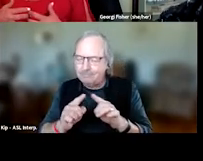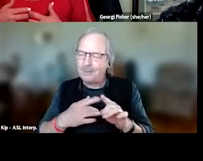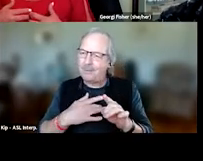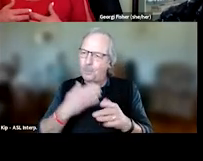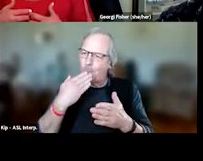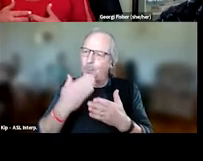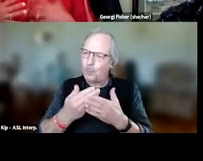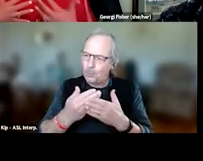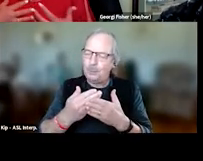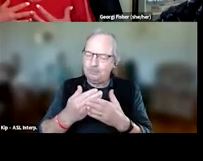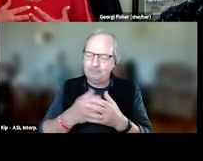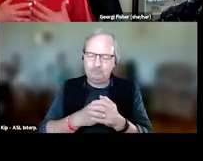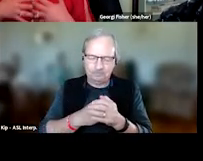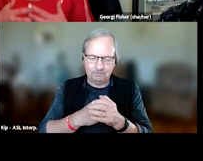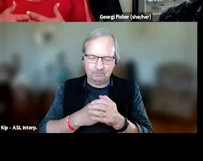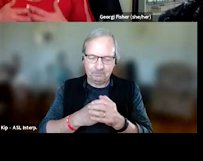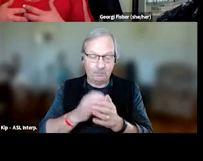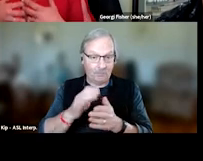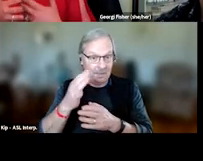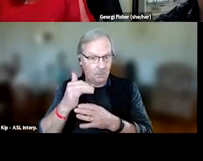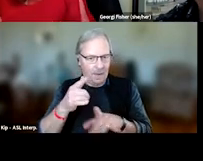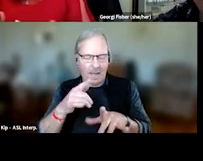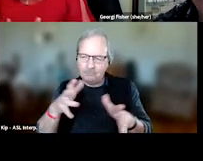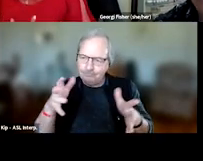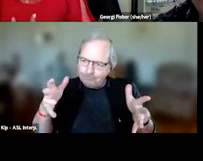And that's why I strive because you guys are giving me